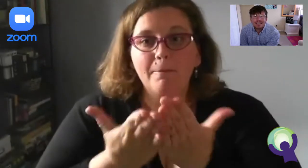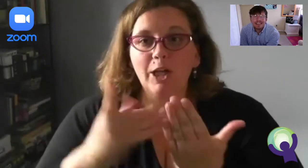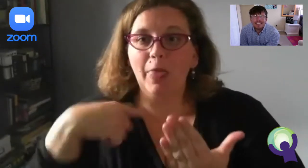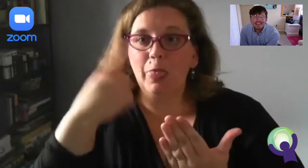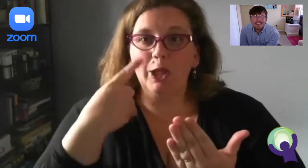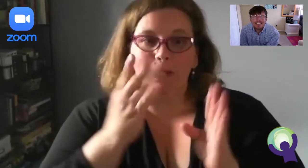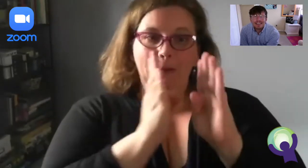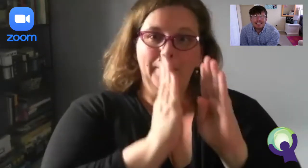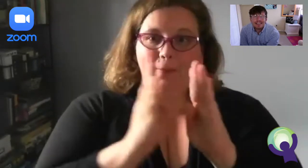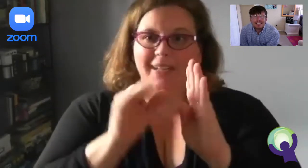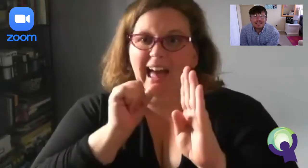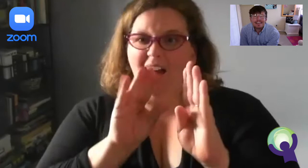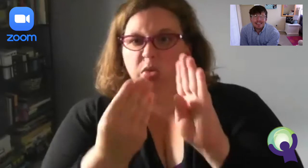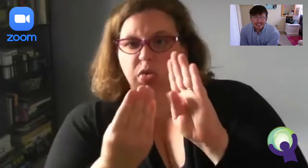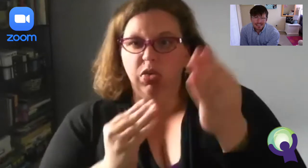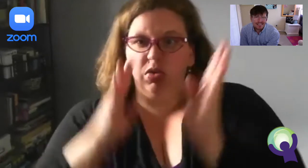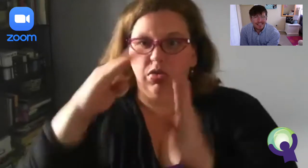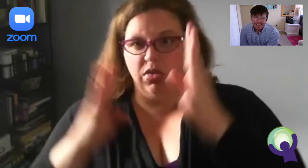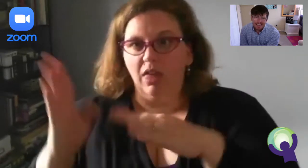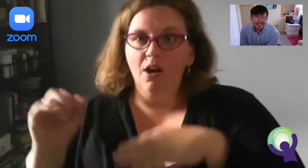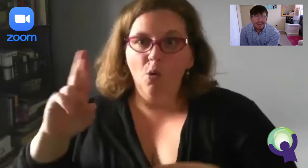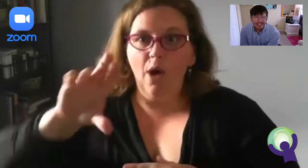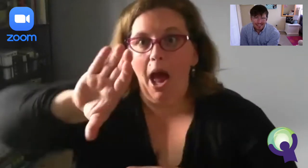and making sure that the books looked nice that they weren't